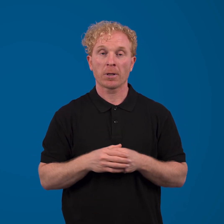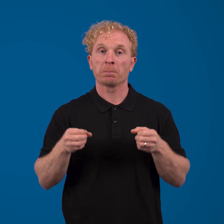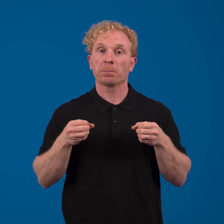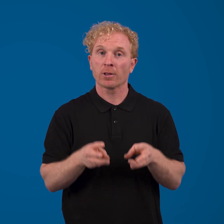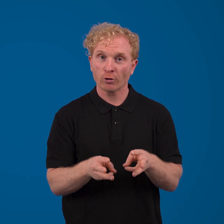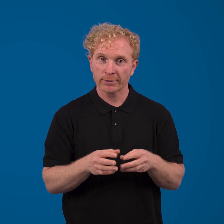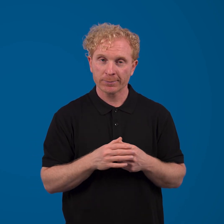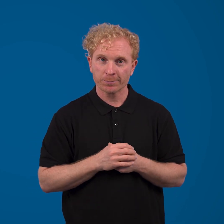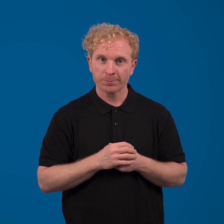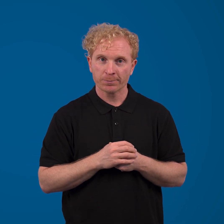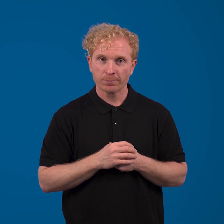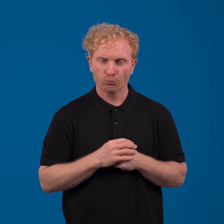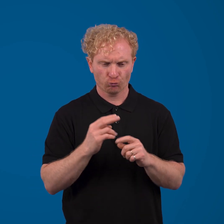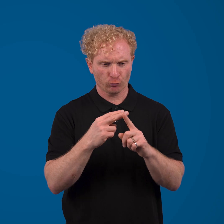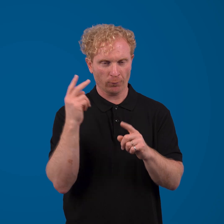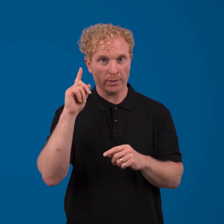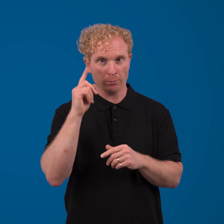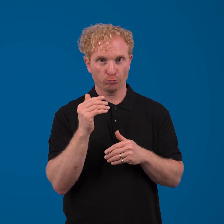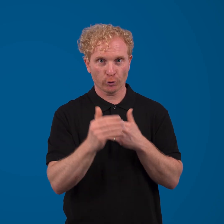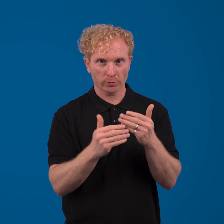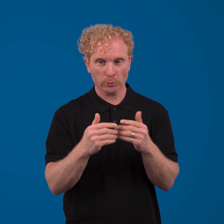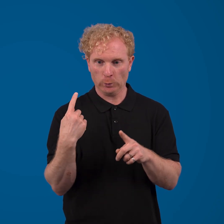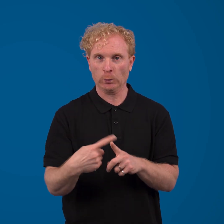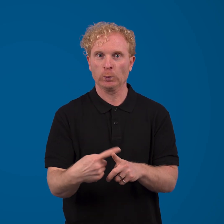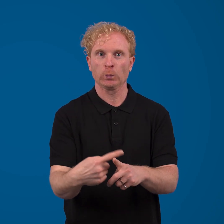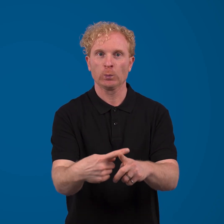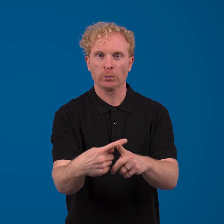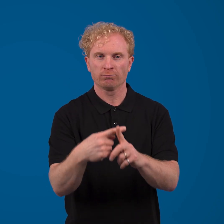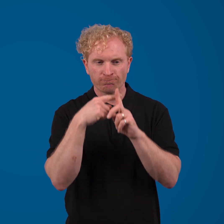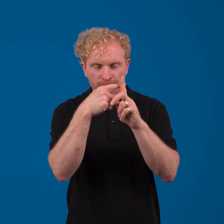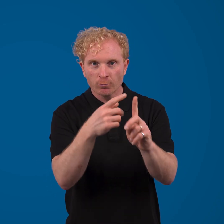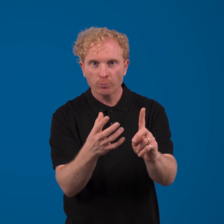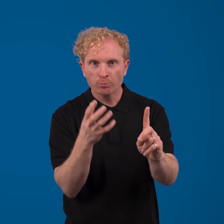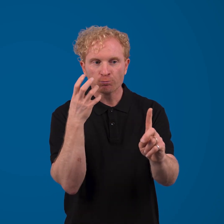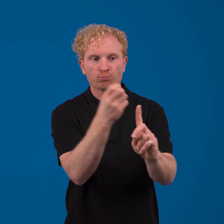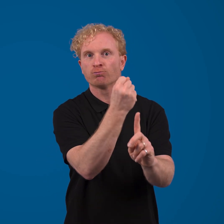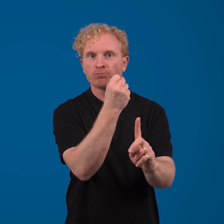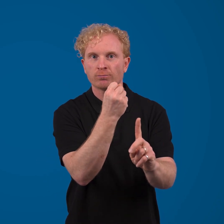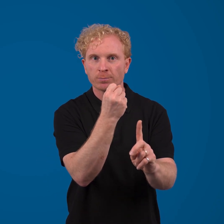Methodology The Review has taken a rapid and targeted approach.